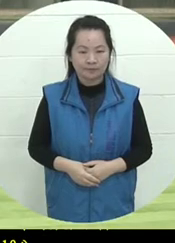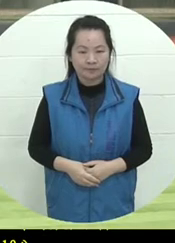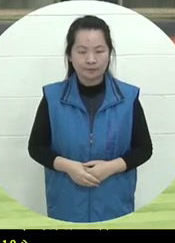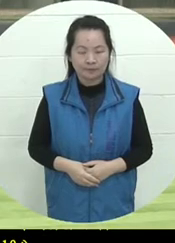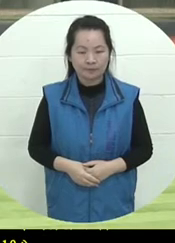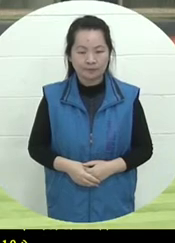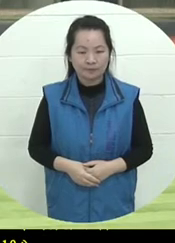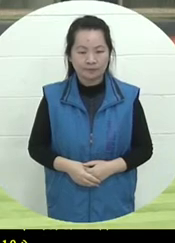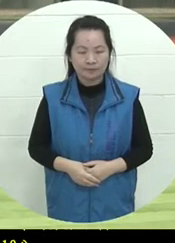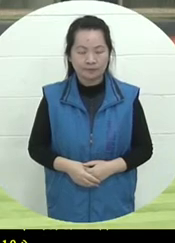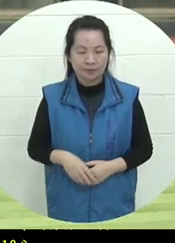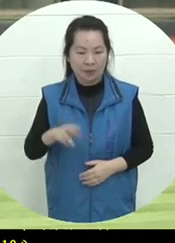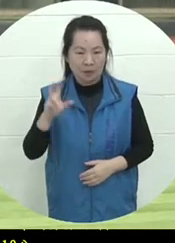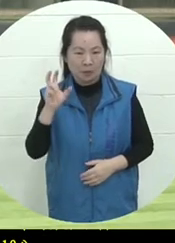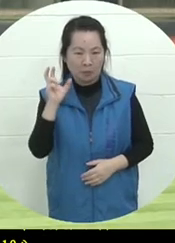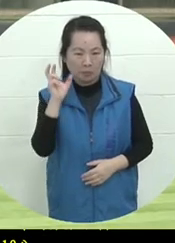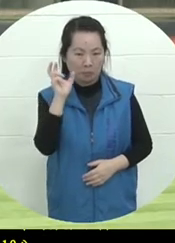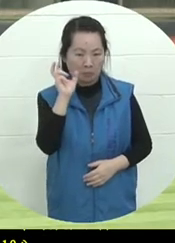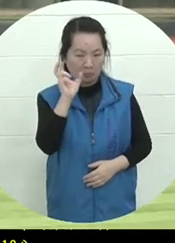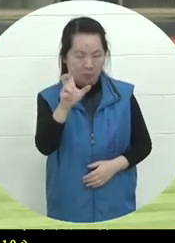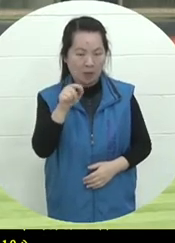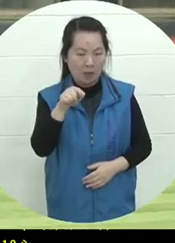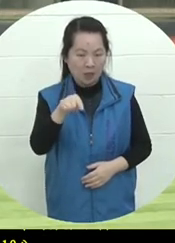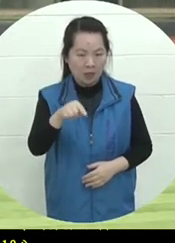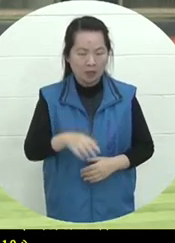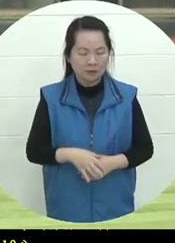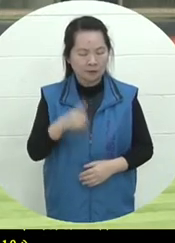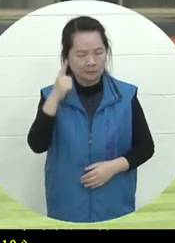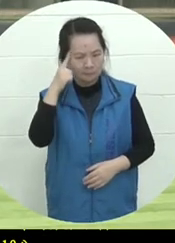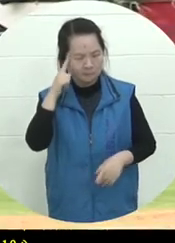, so it may still be necessary to suppress the pitcher. Think of